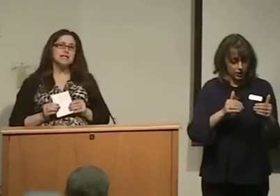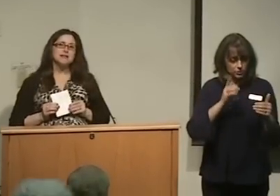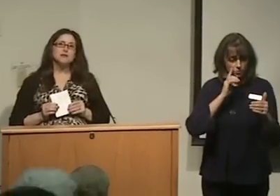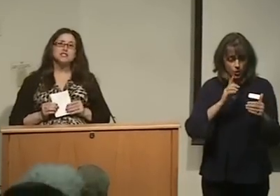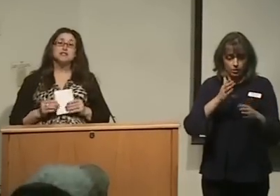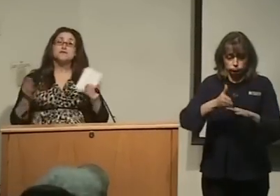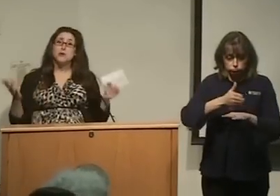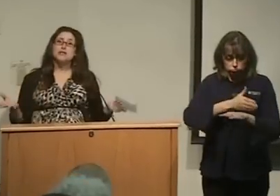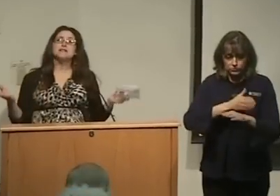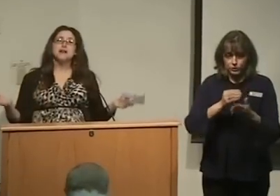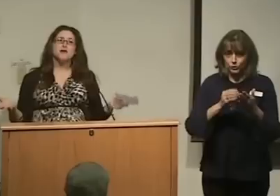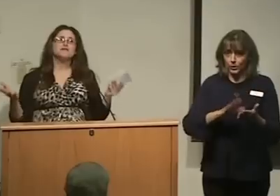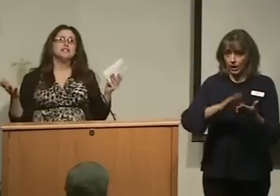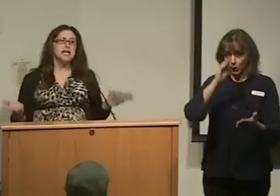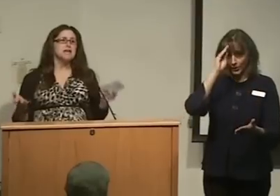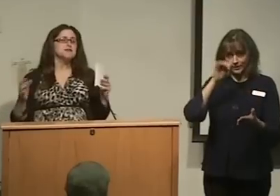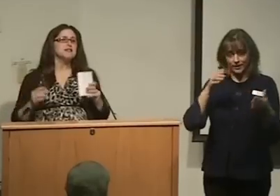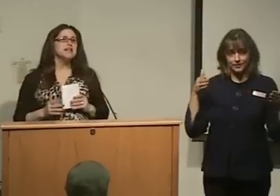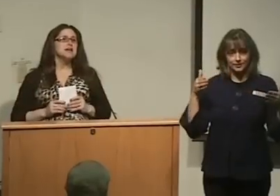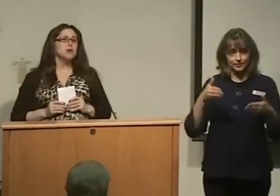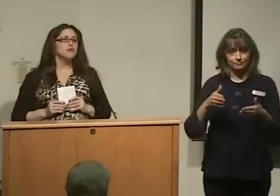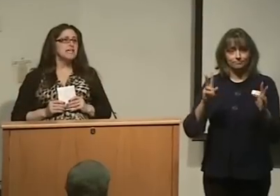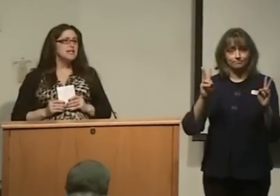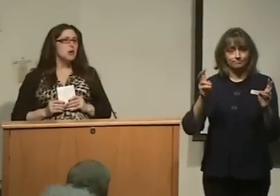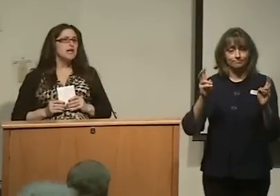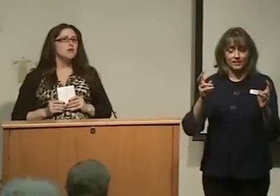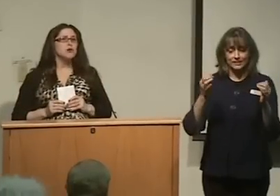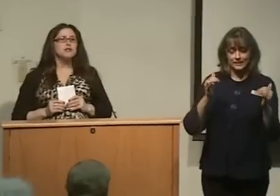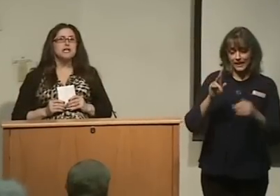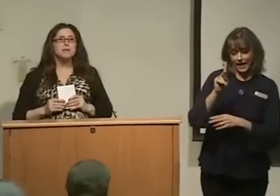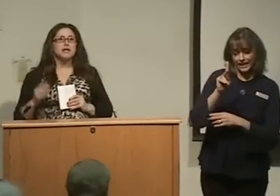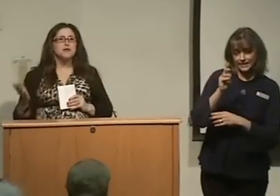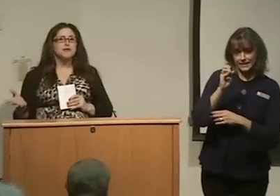which is the focus of today's both keynote and workshop later this afternoon